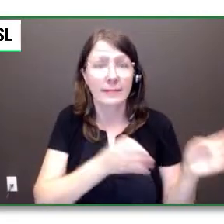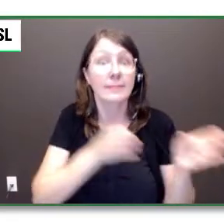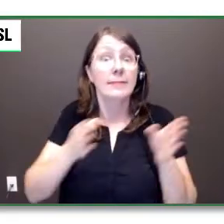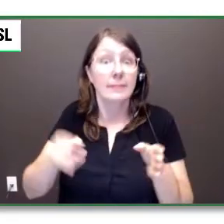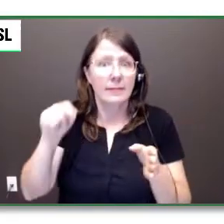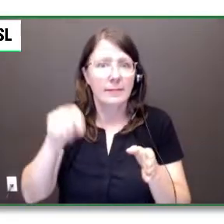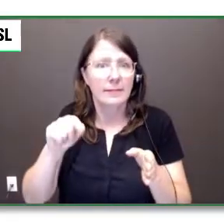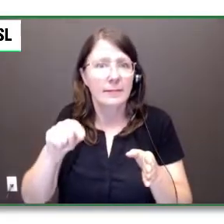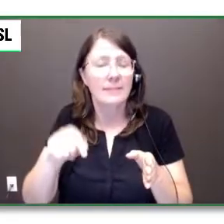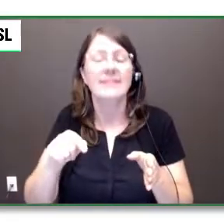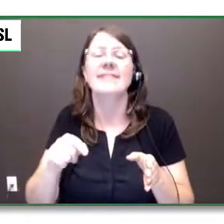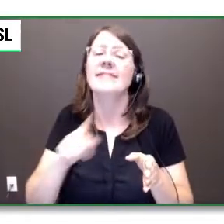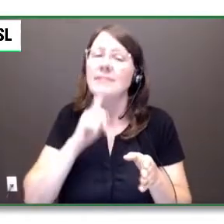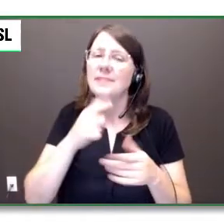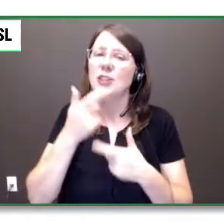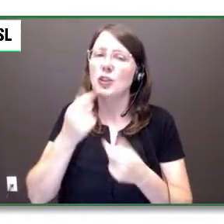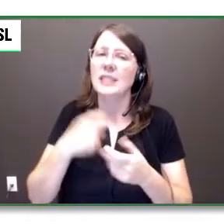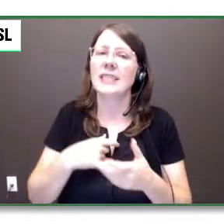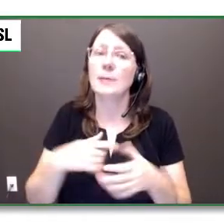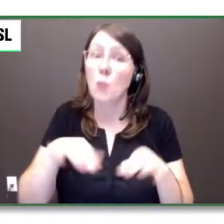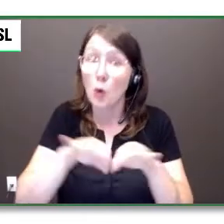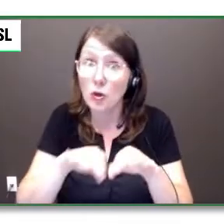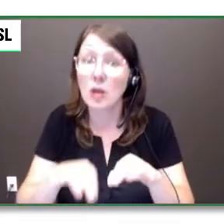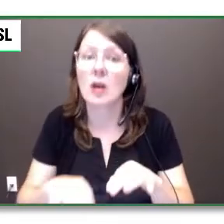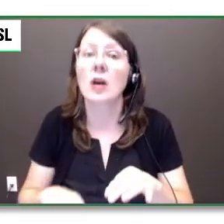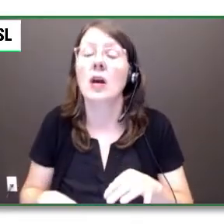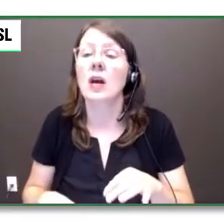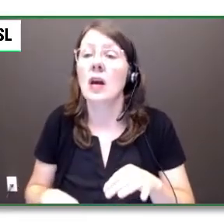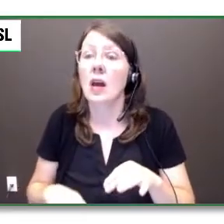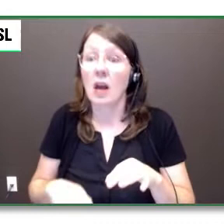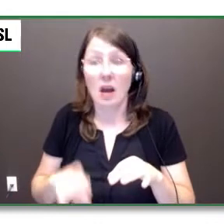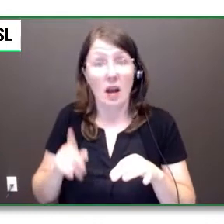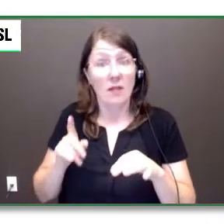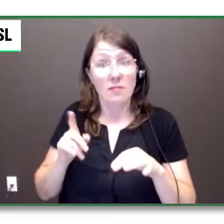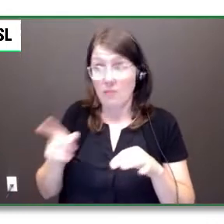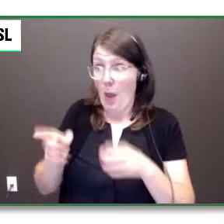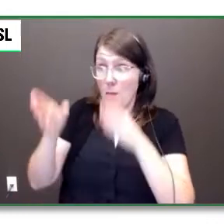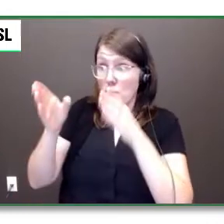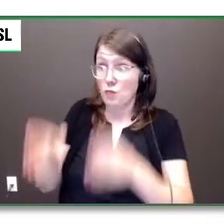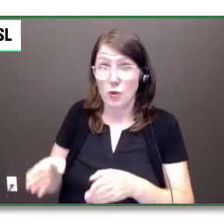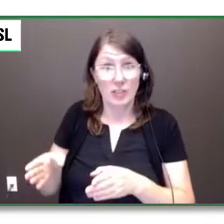end, is did my experience meet what my expectations were. And you know things